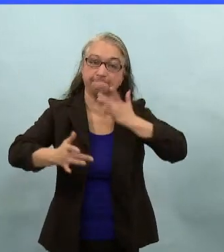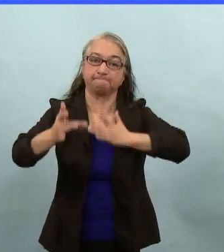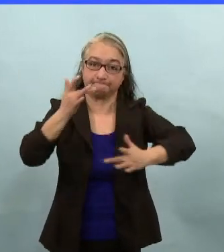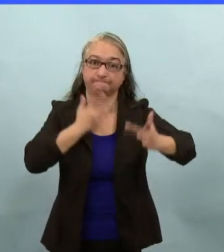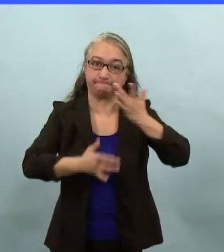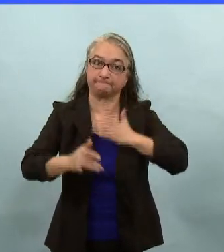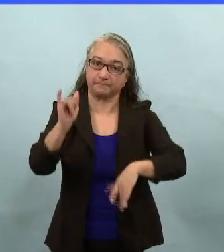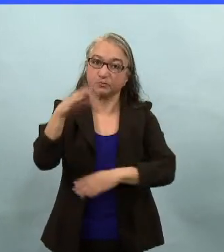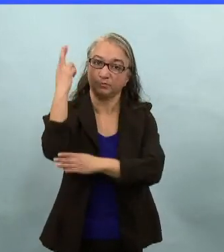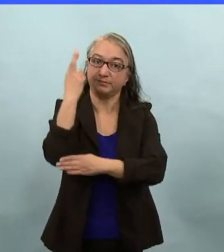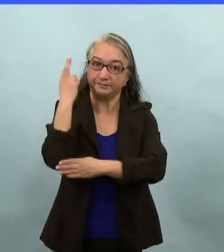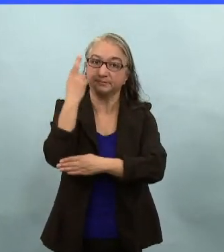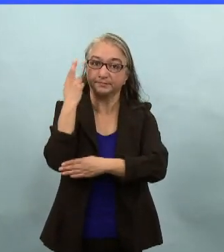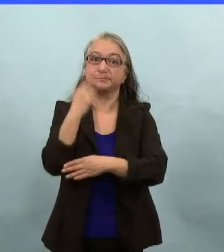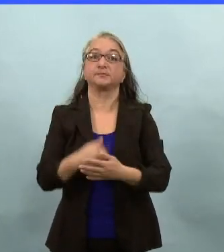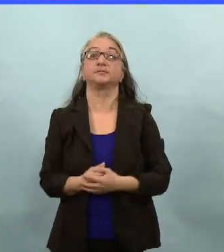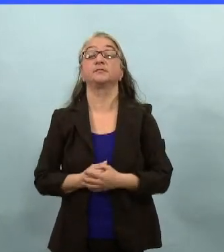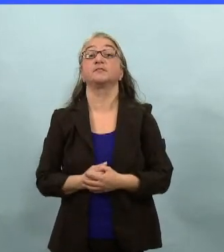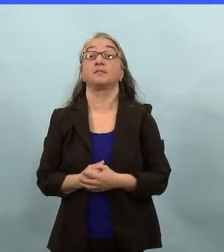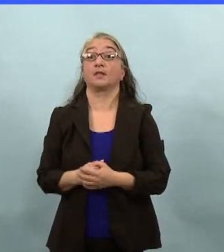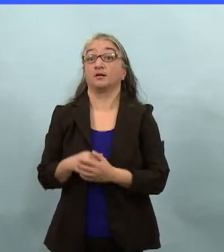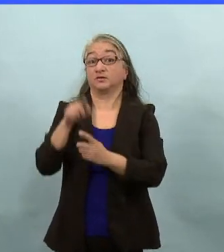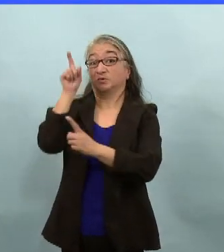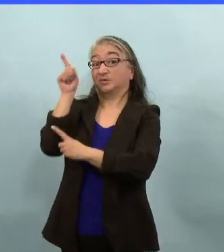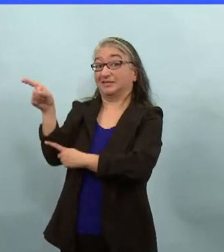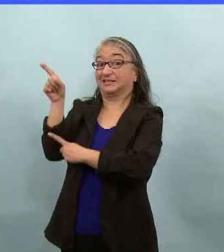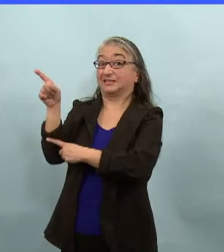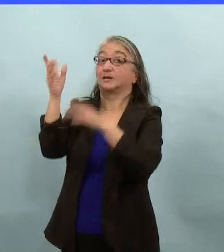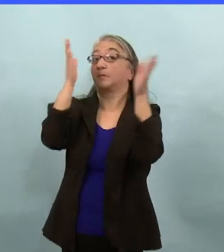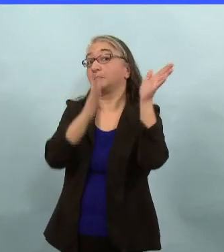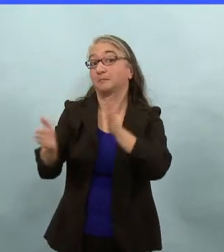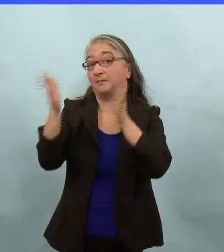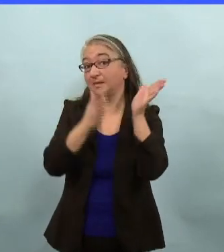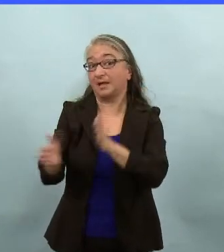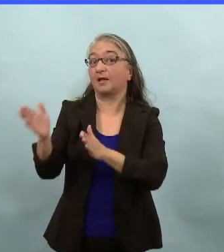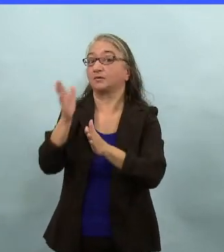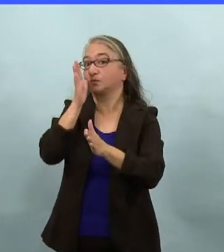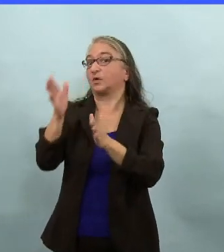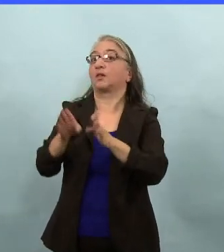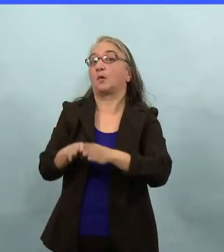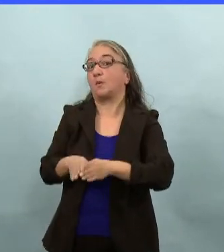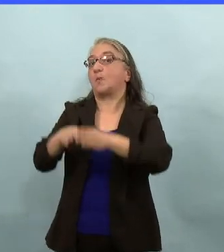on plans to restart the service there as as quickly as possible so we're monitoring